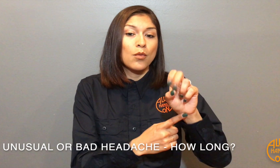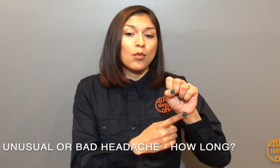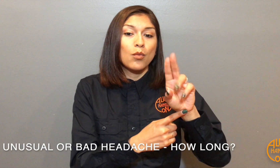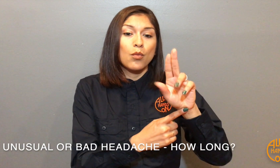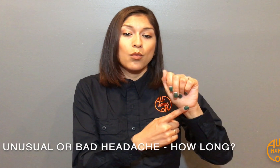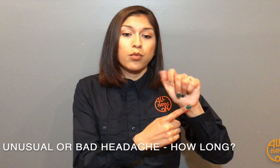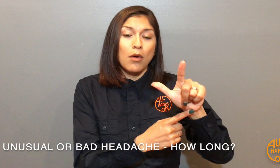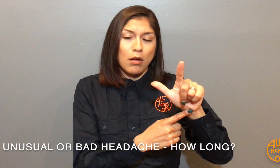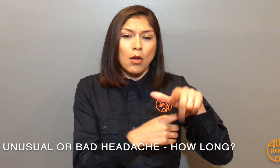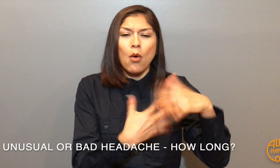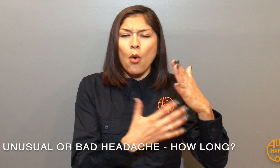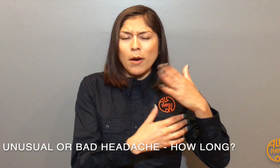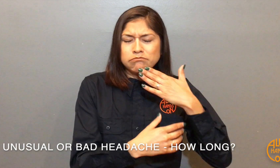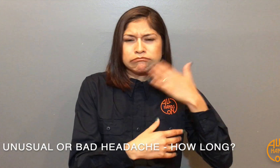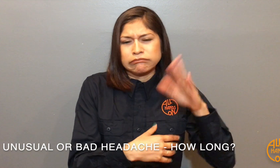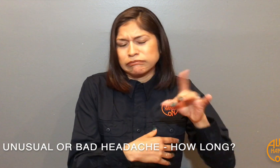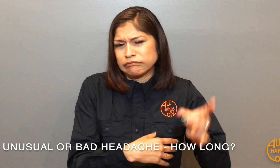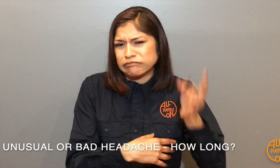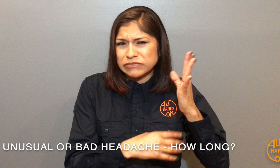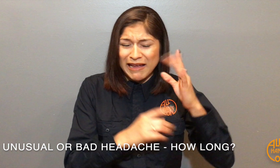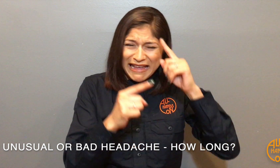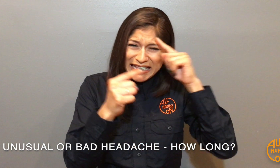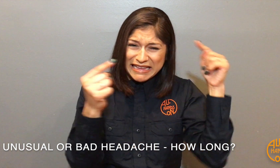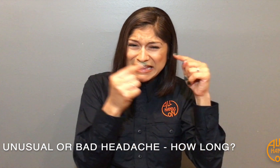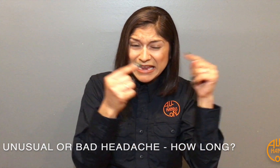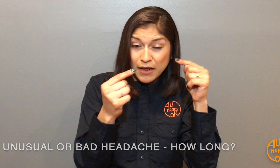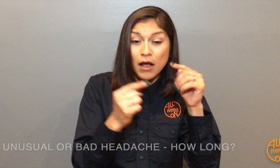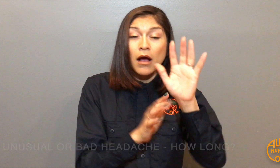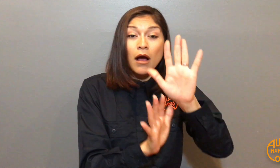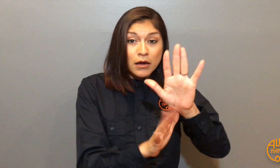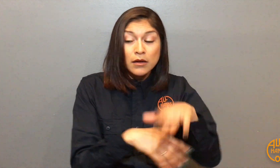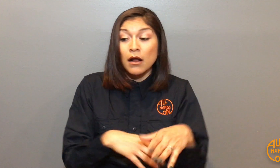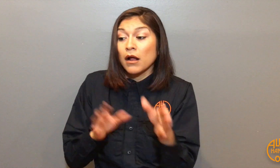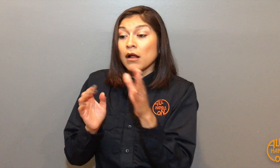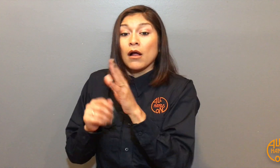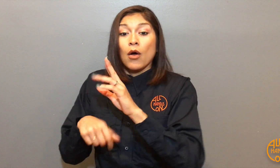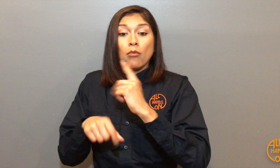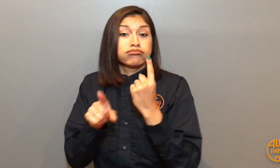of time a few days, that would definitely be something to document, if you have an